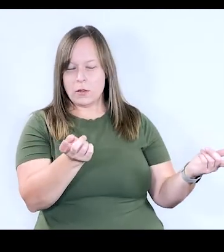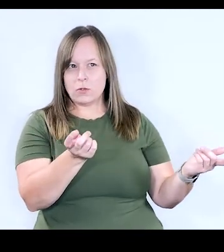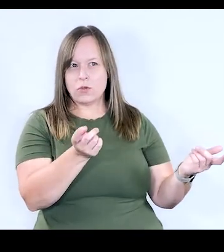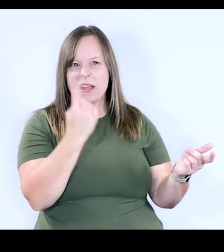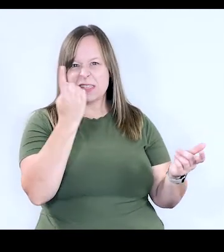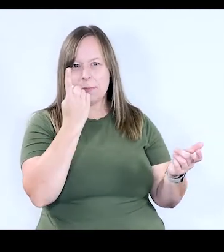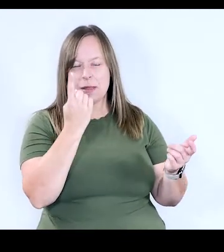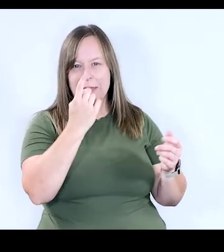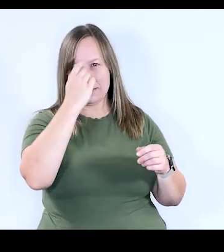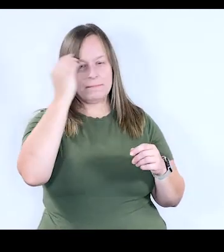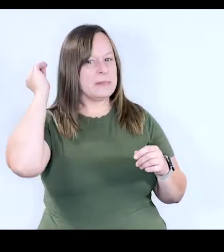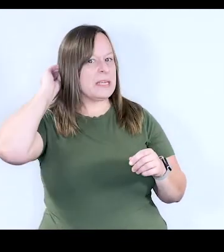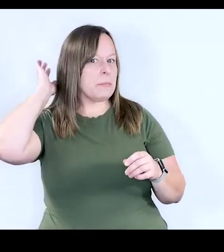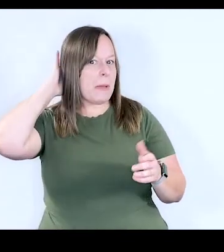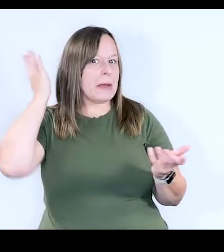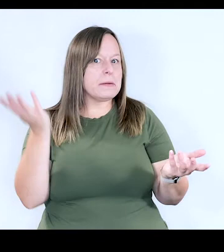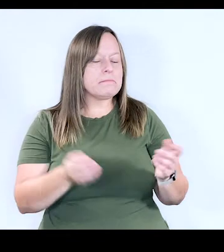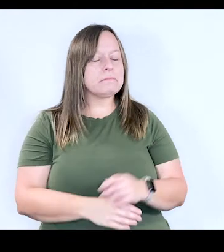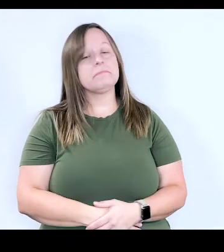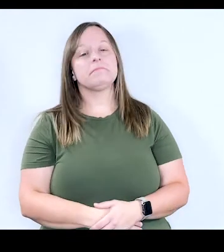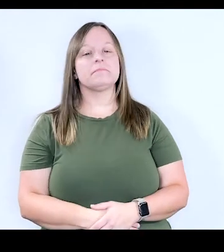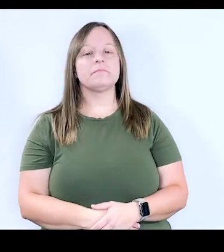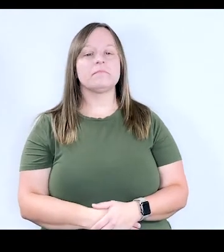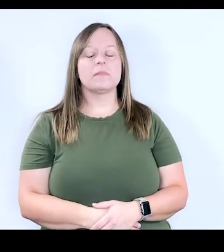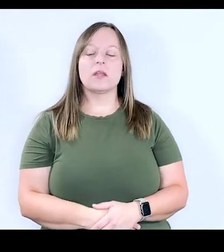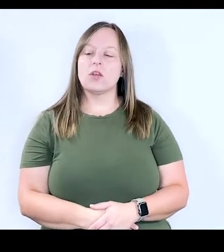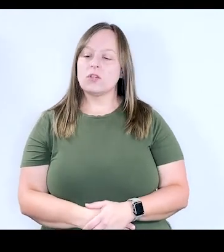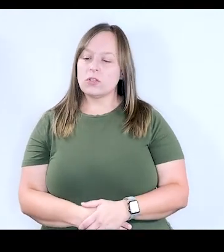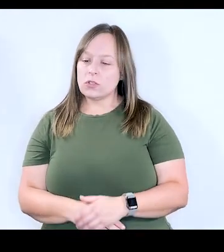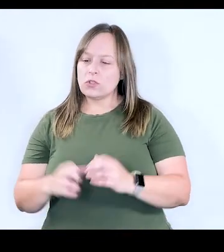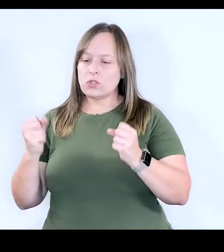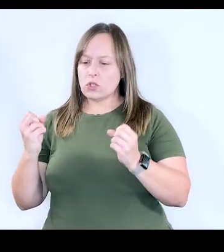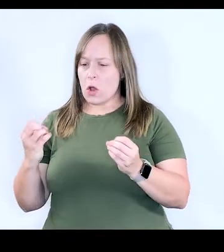So that's something else that parents should be considering. And so as far as the parents